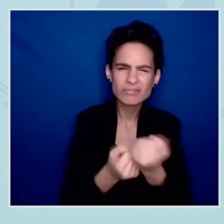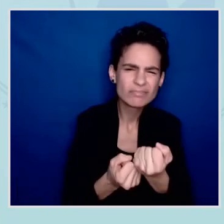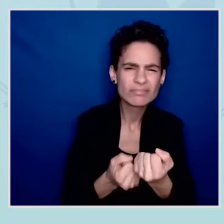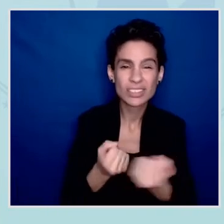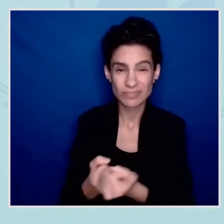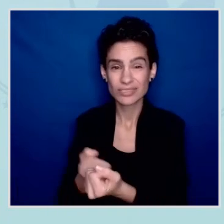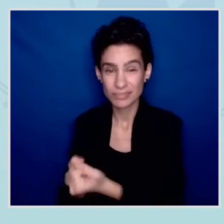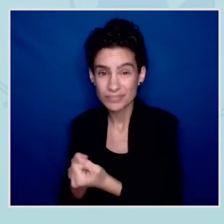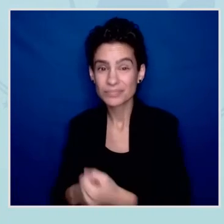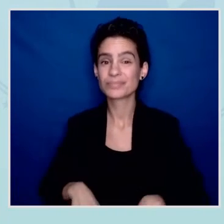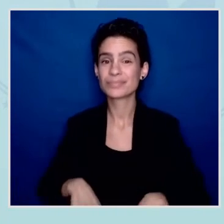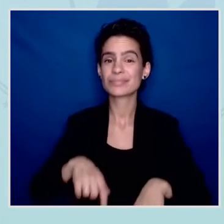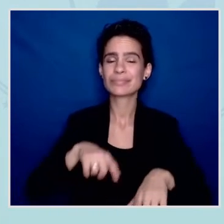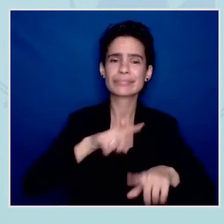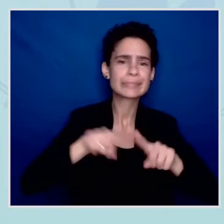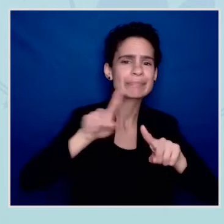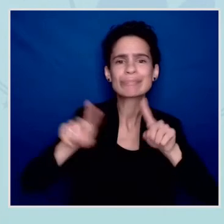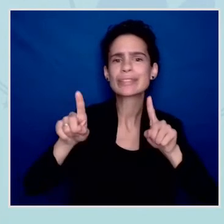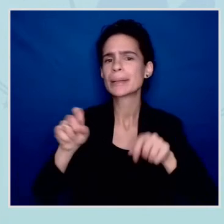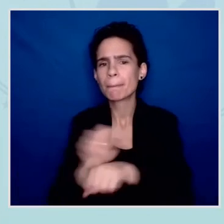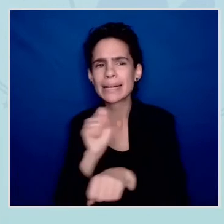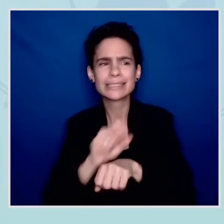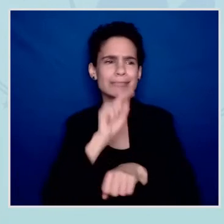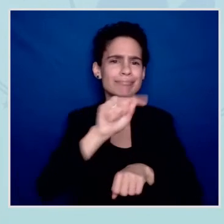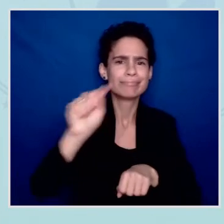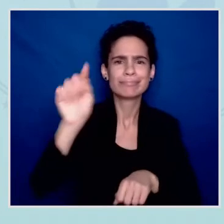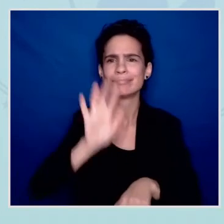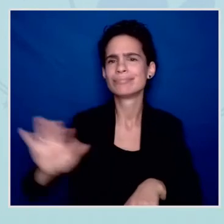THE DREAMS THEY EMBODY, THE